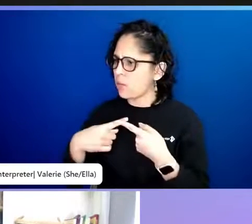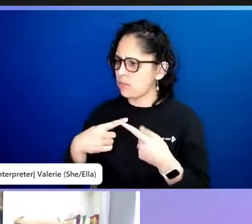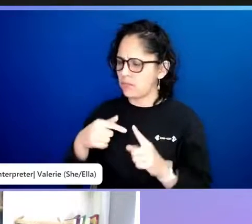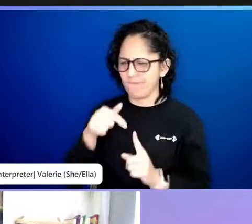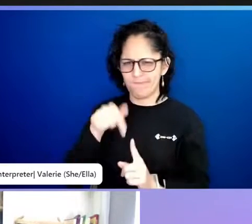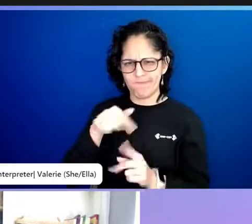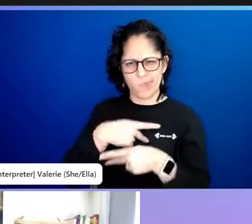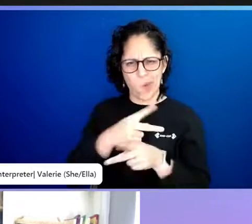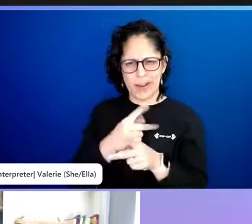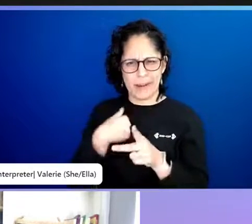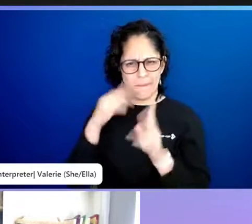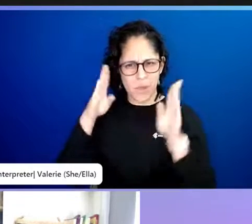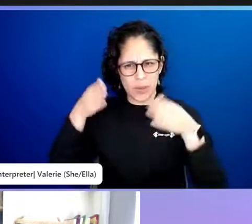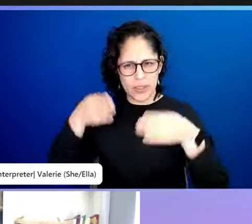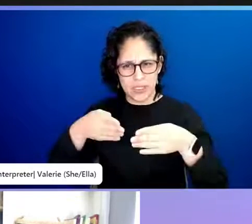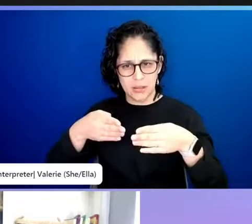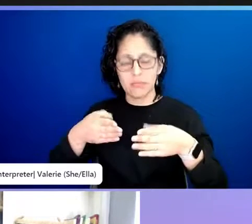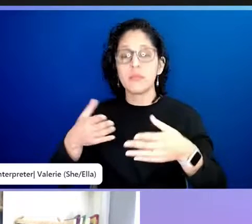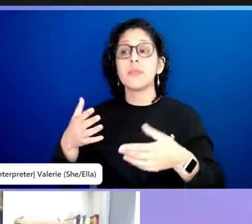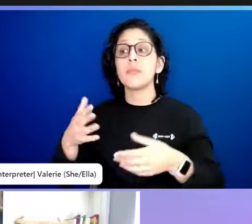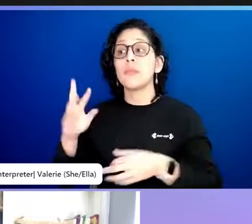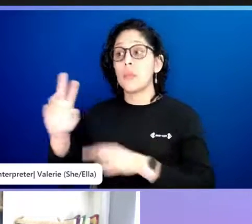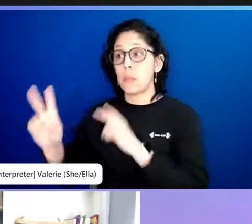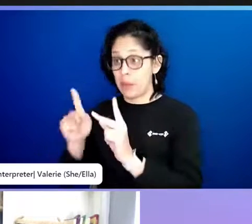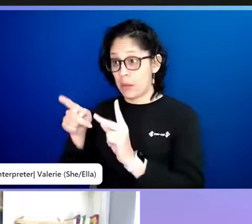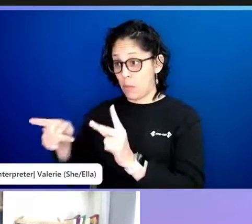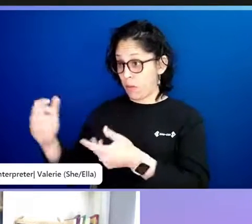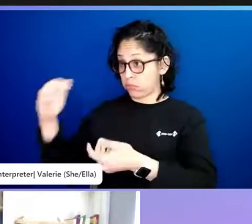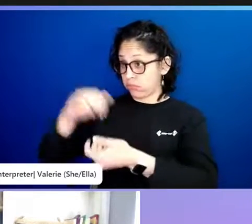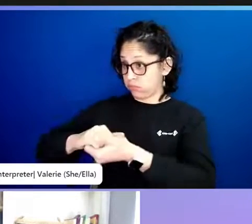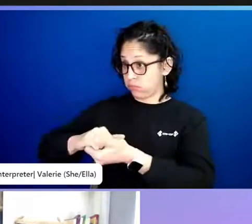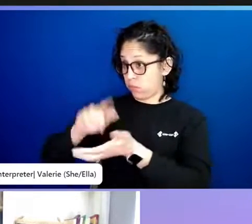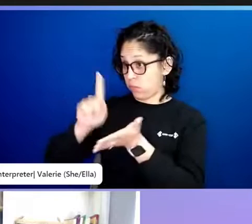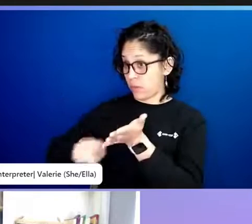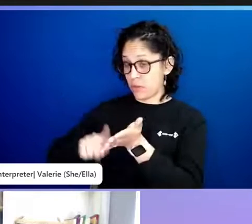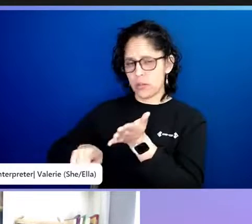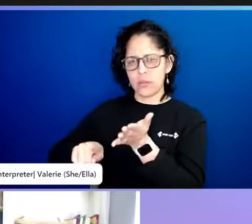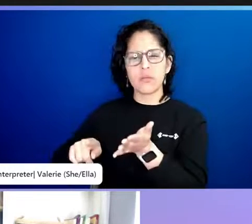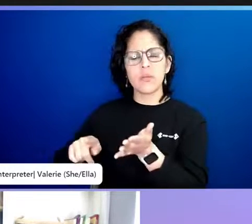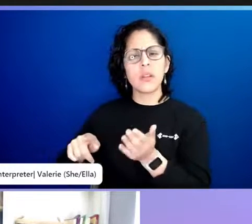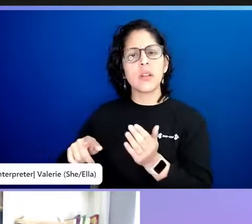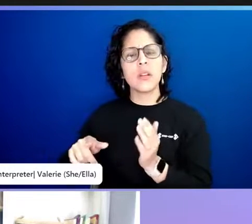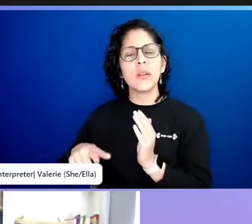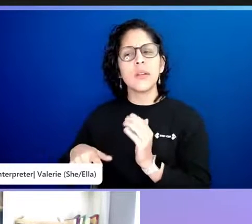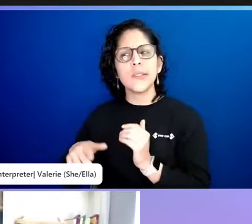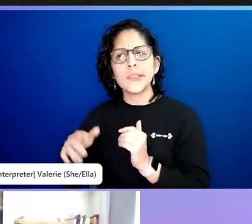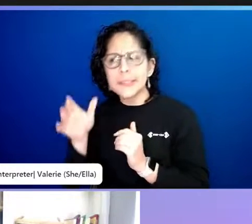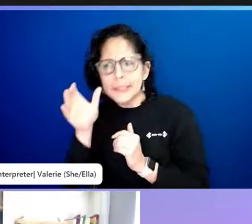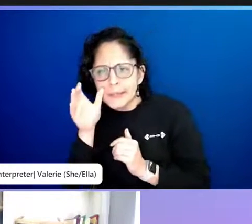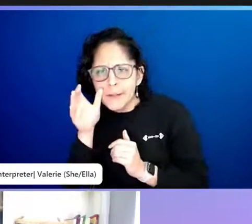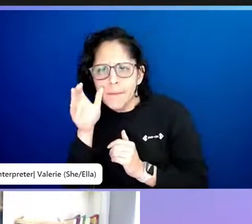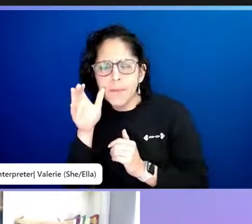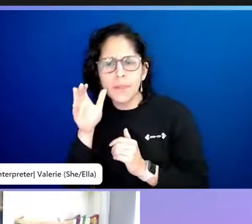doing research with folks and seeing what they're identifying as the demand that's coming up most